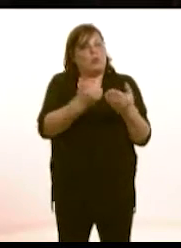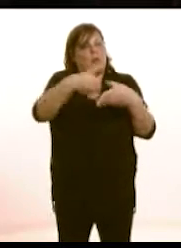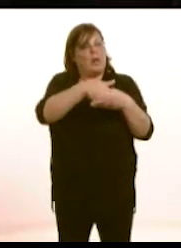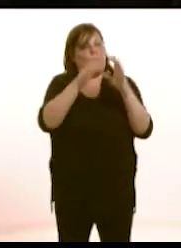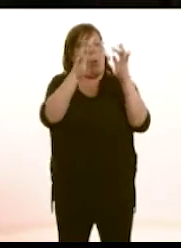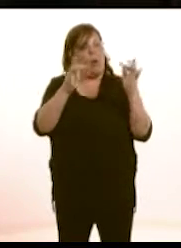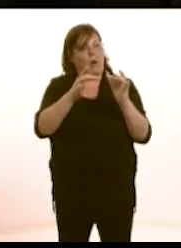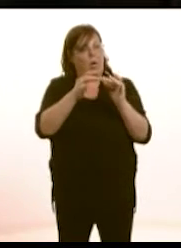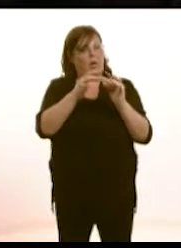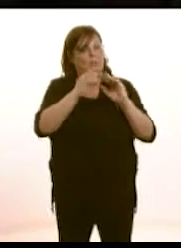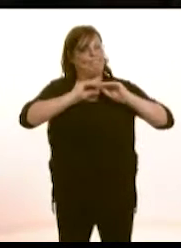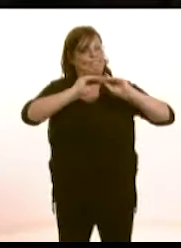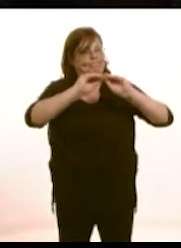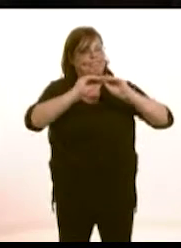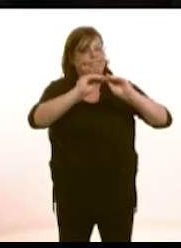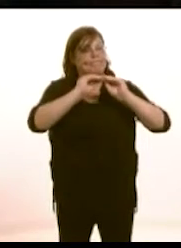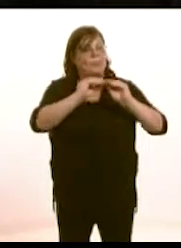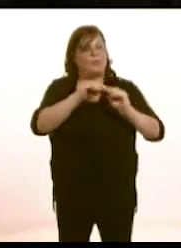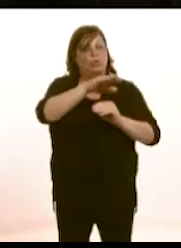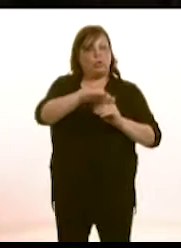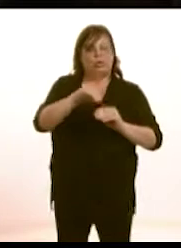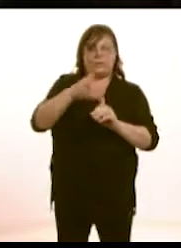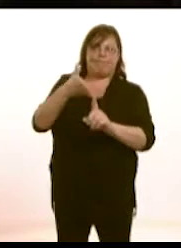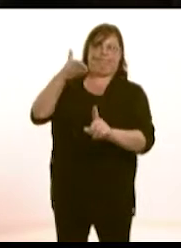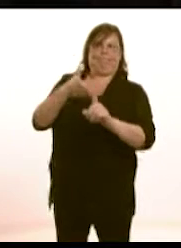can recognise the signs of this behaviour and its dangers.